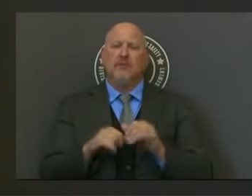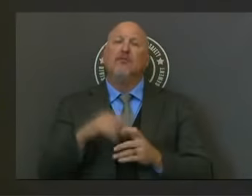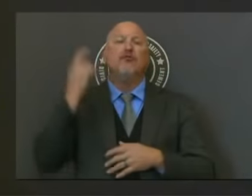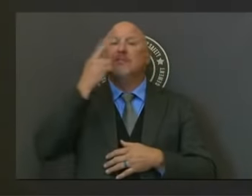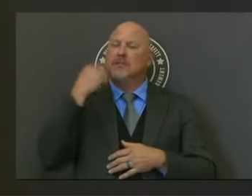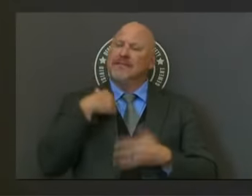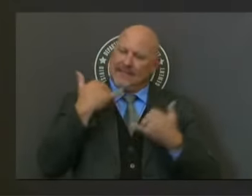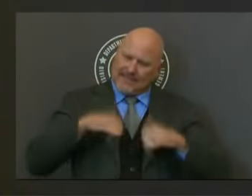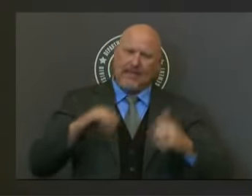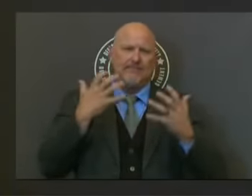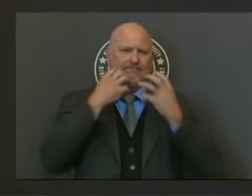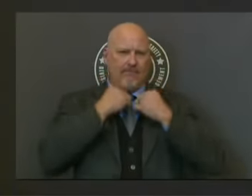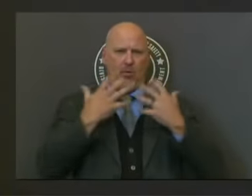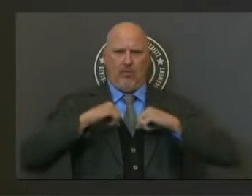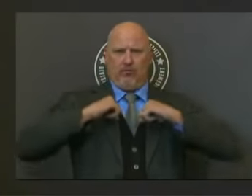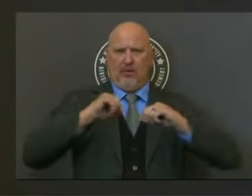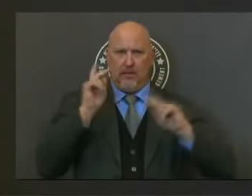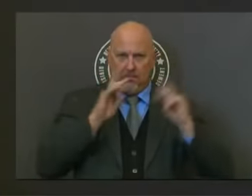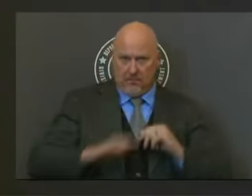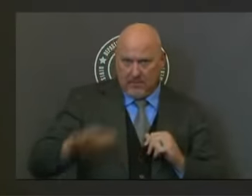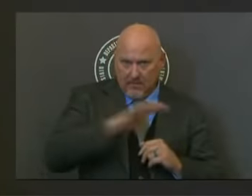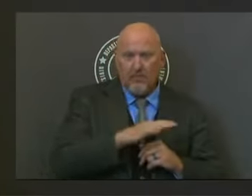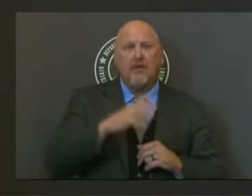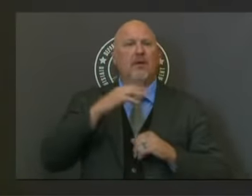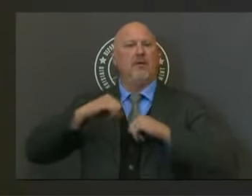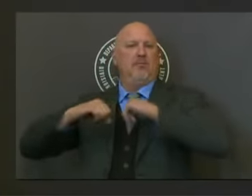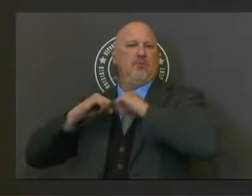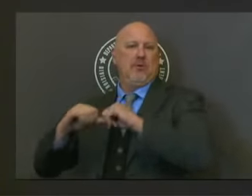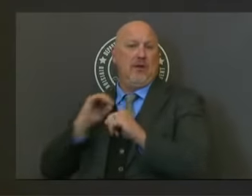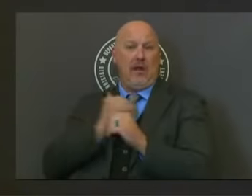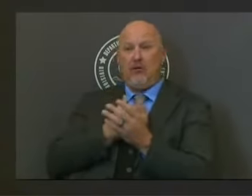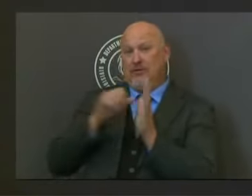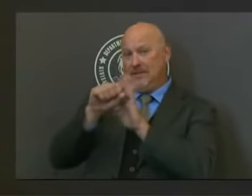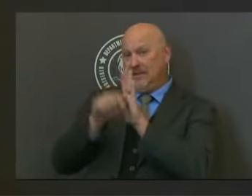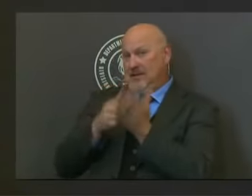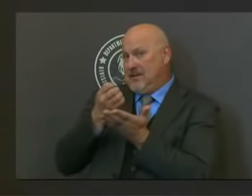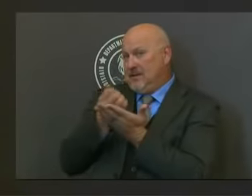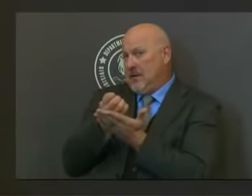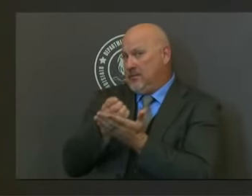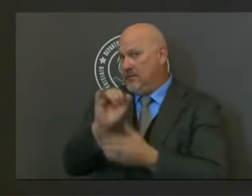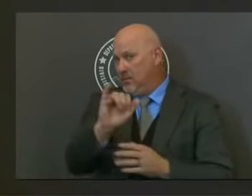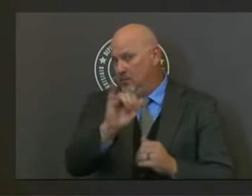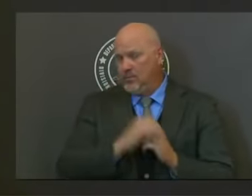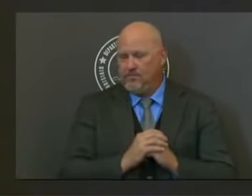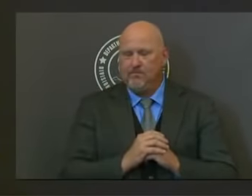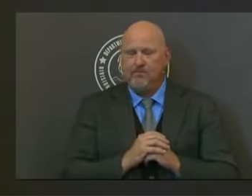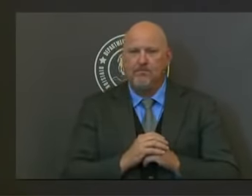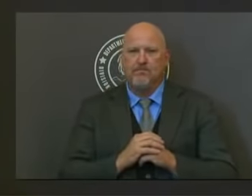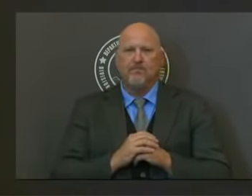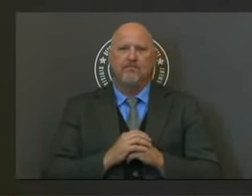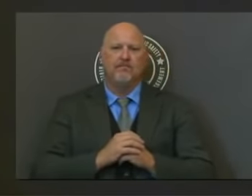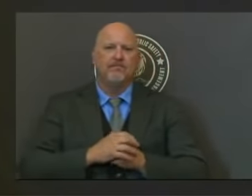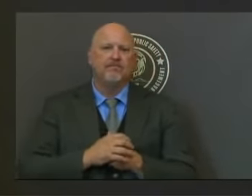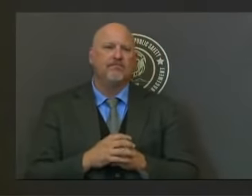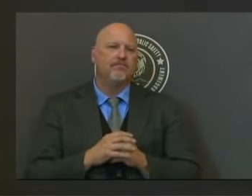and the work that you've done for the media to get this information out this past week